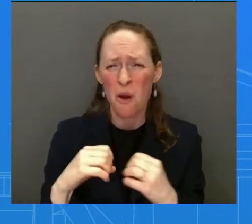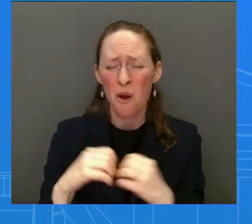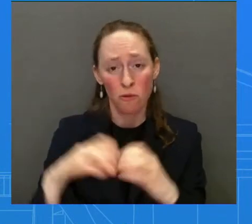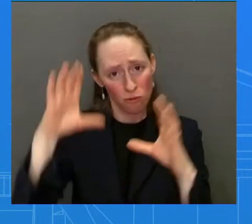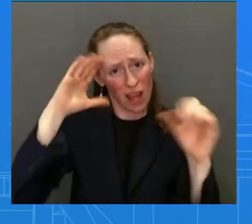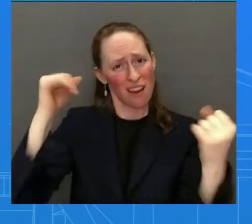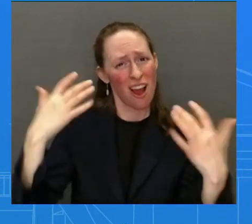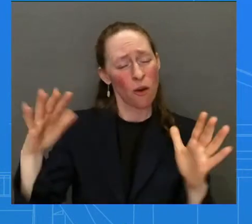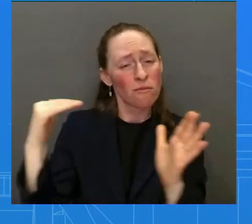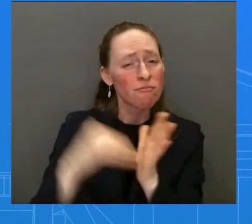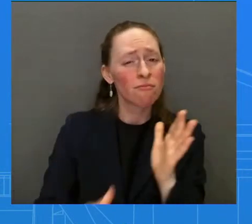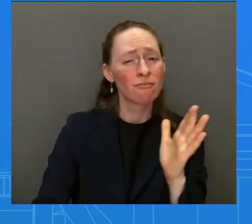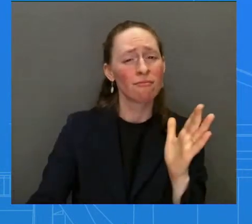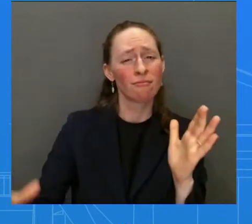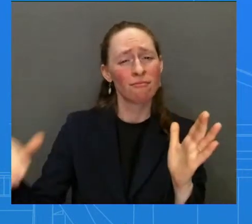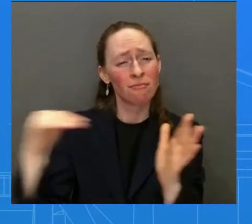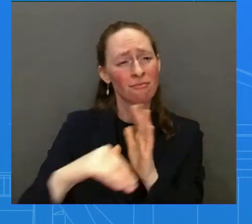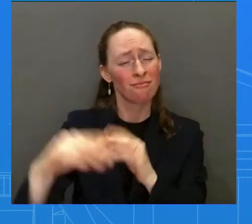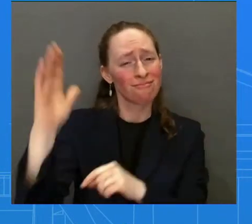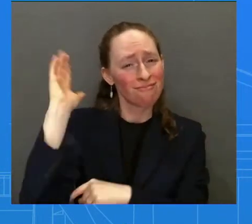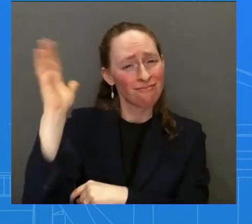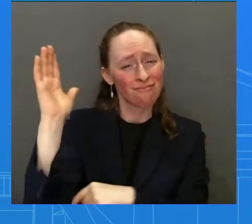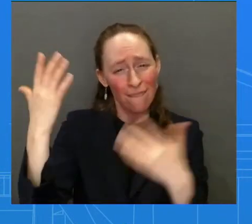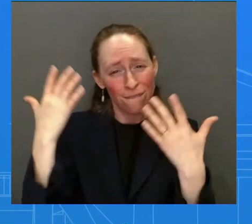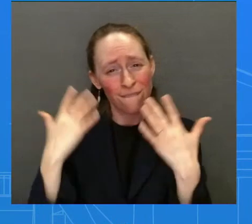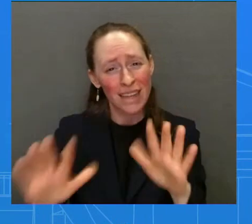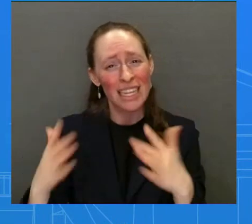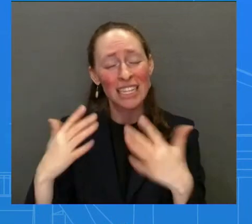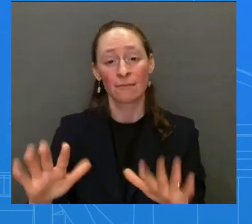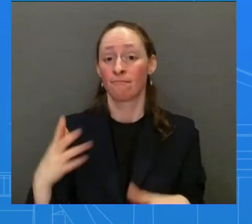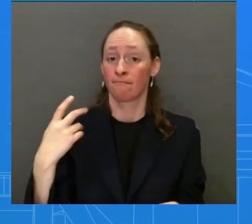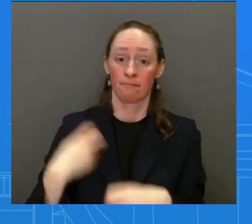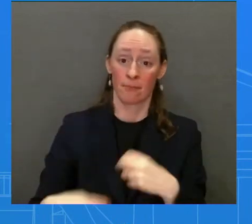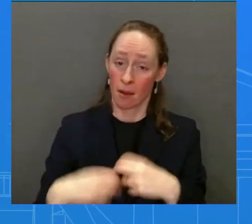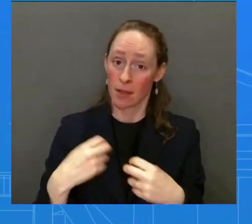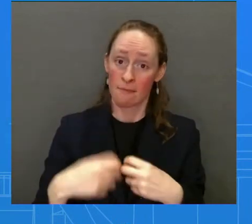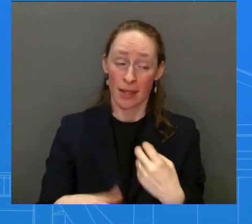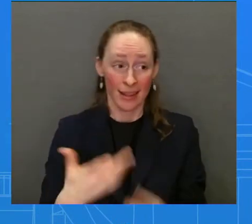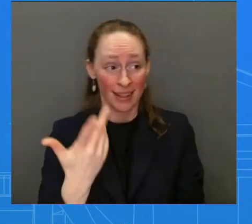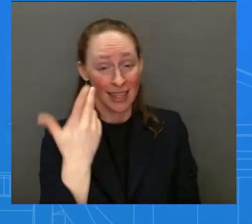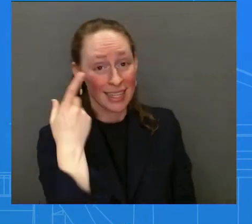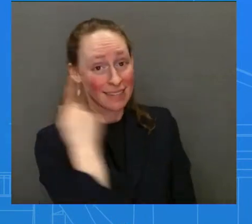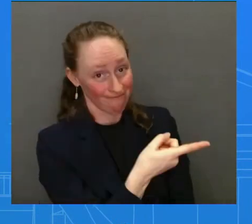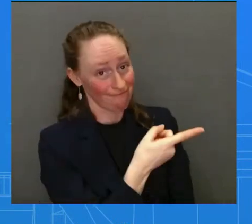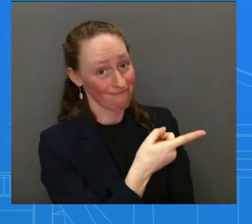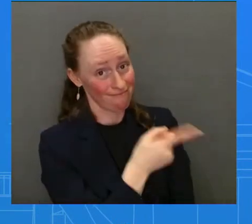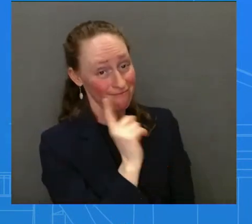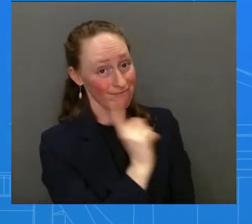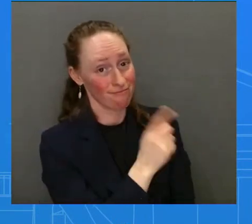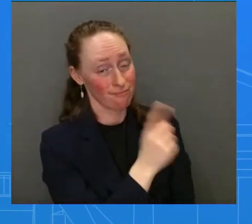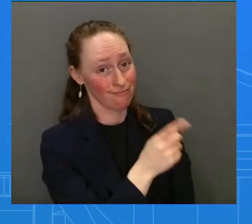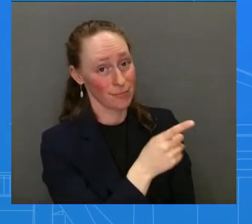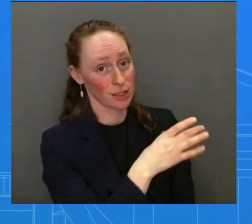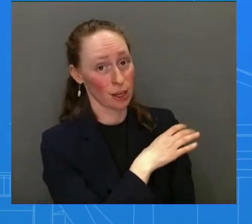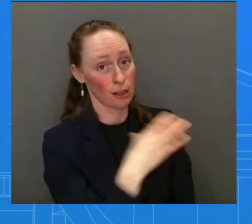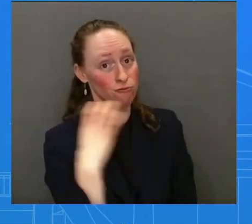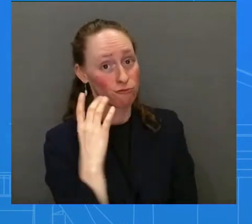But he's also going to continue to ask Congress to enact -- enact common gun law reforms. That is something that must be done